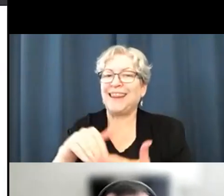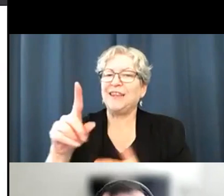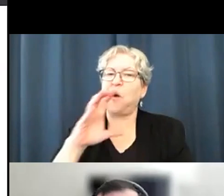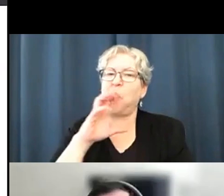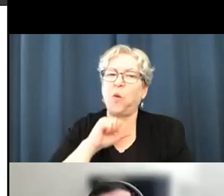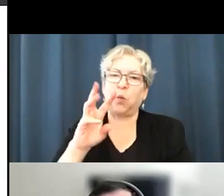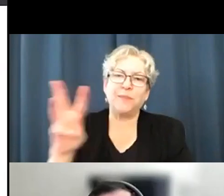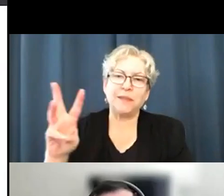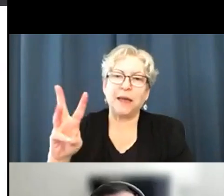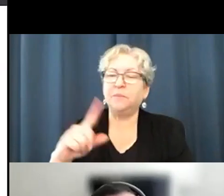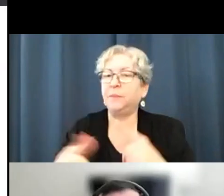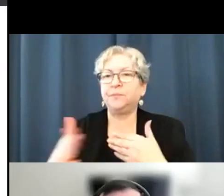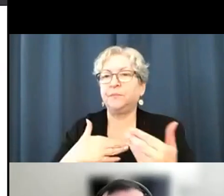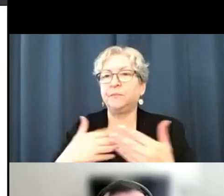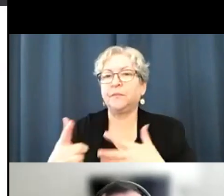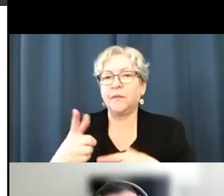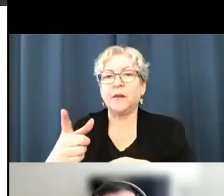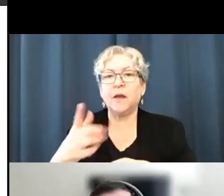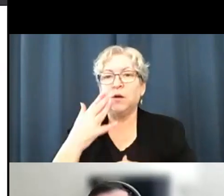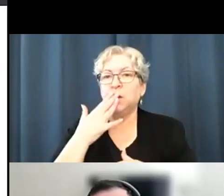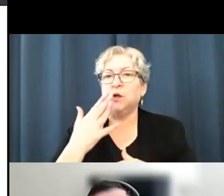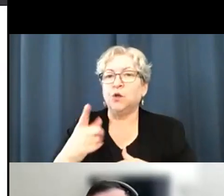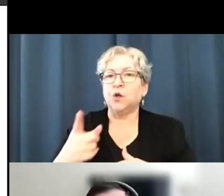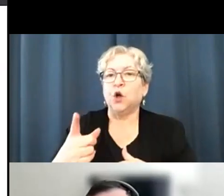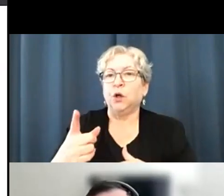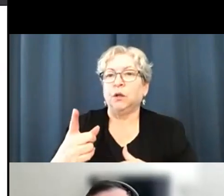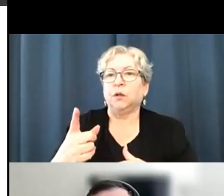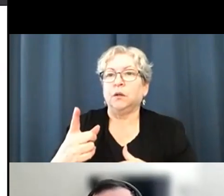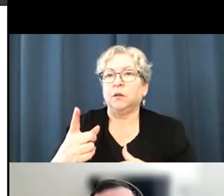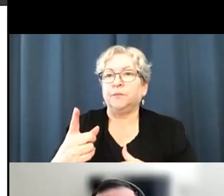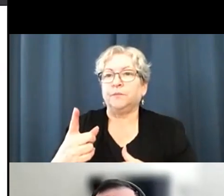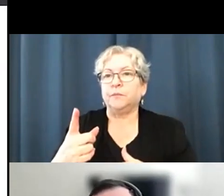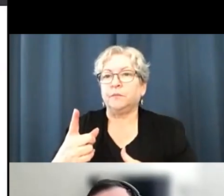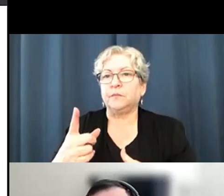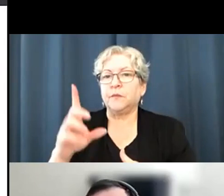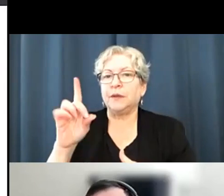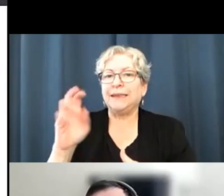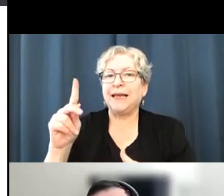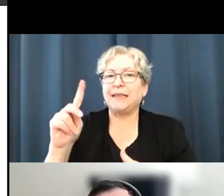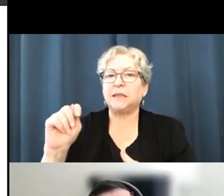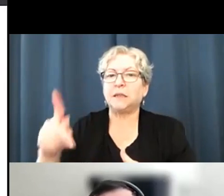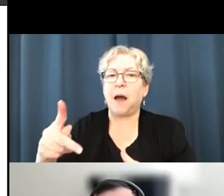but it reflowed really well. So, I decided to grab a screenshot. So, here's the desktop mode and here's he mobile mode.